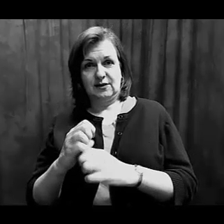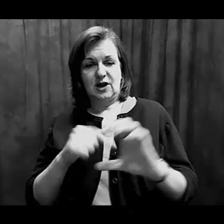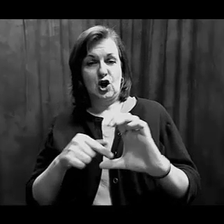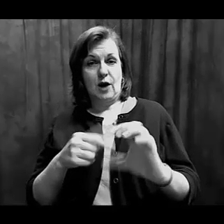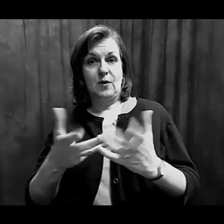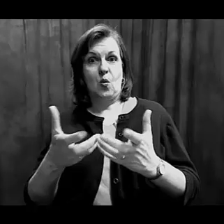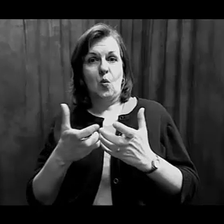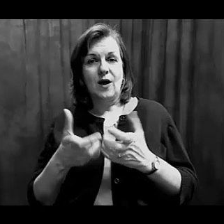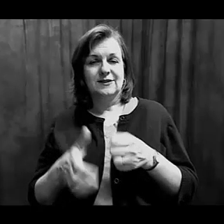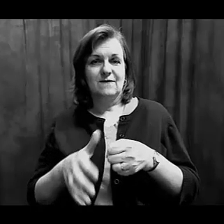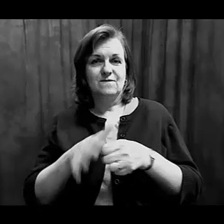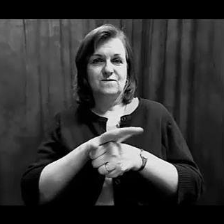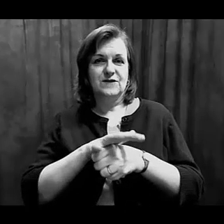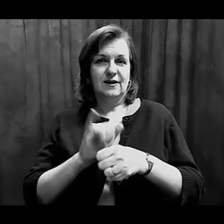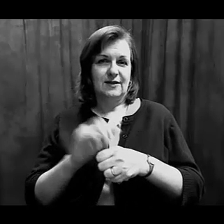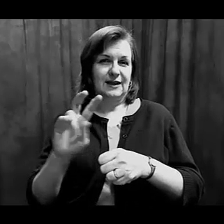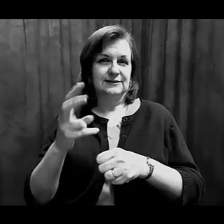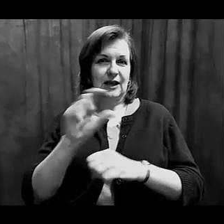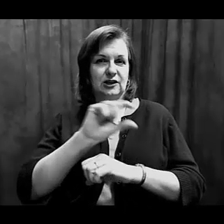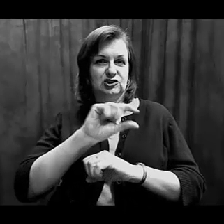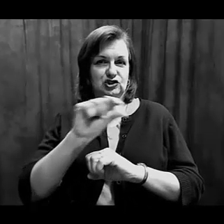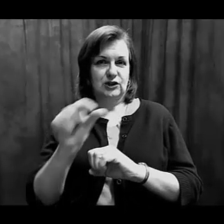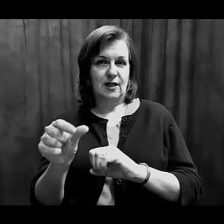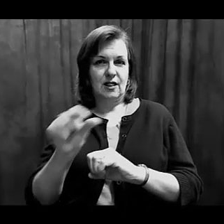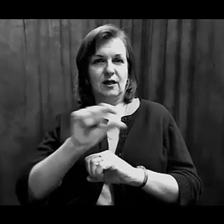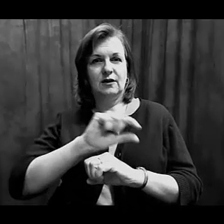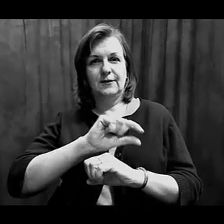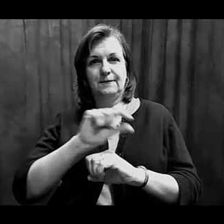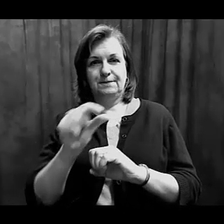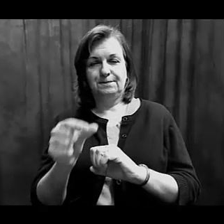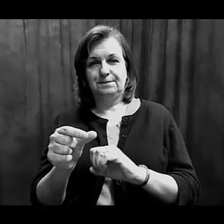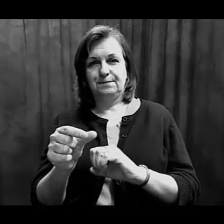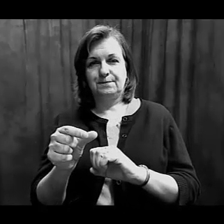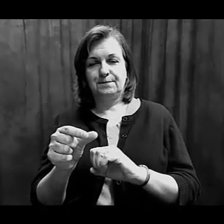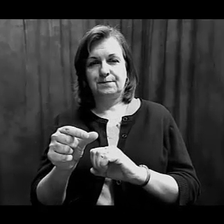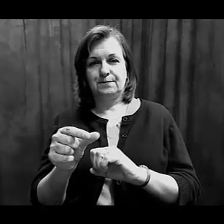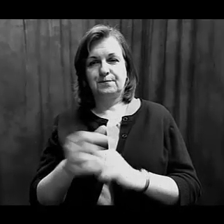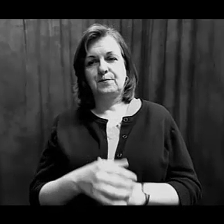it wants to fill the shell